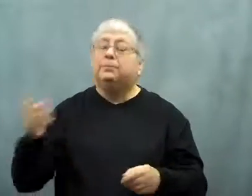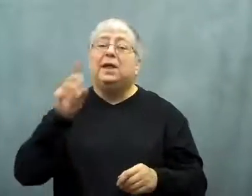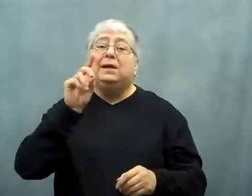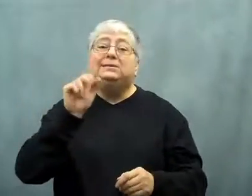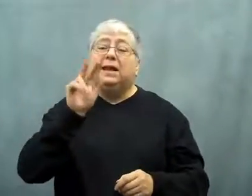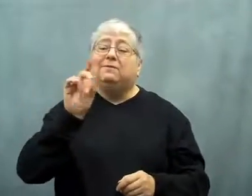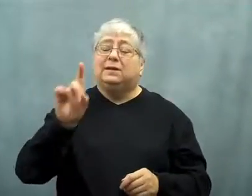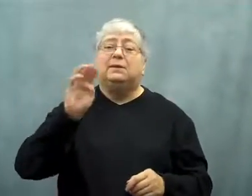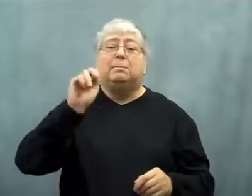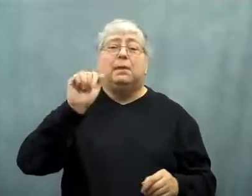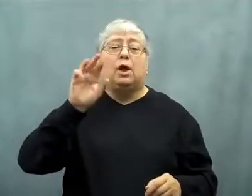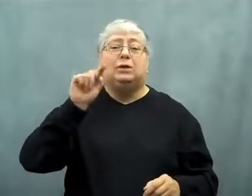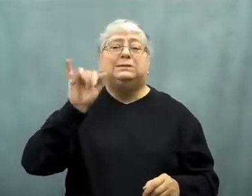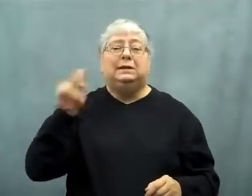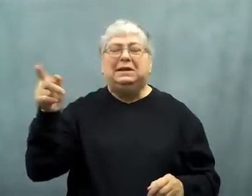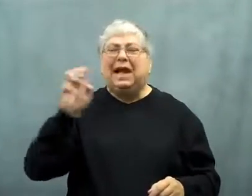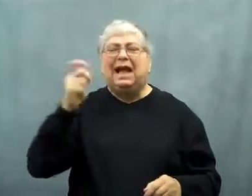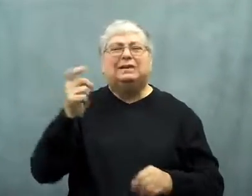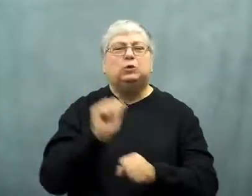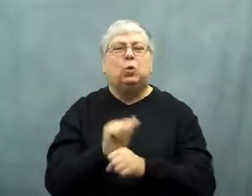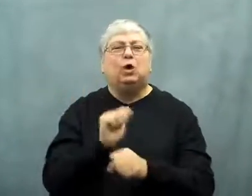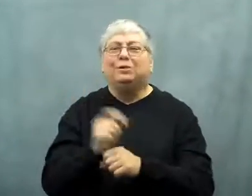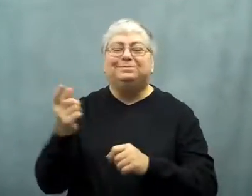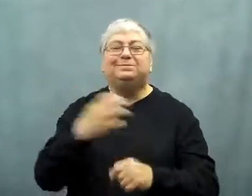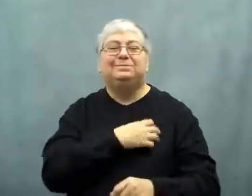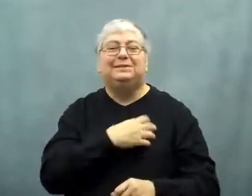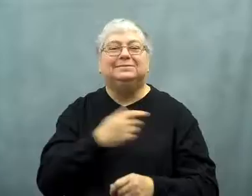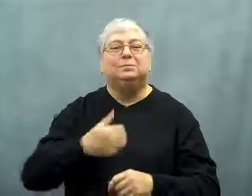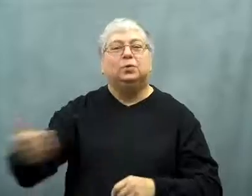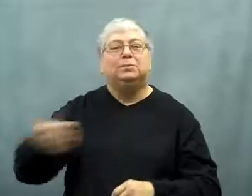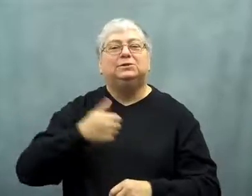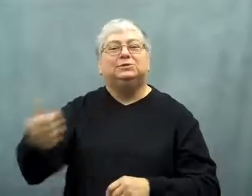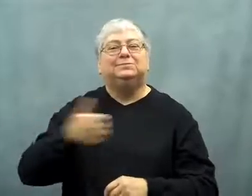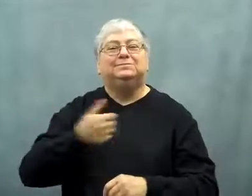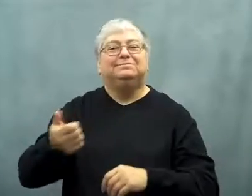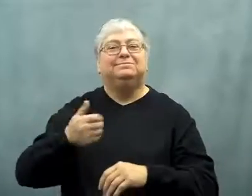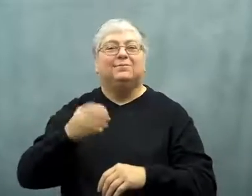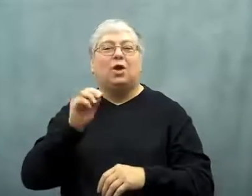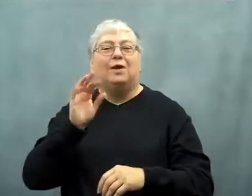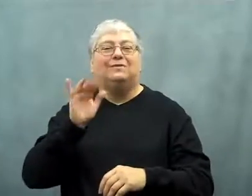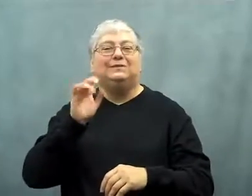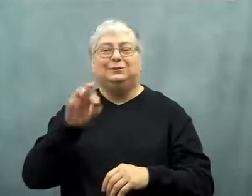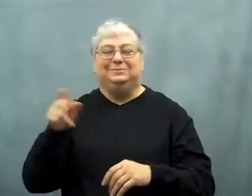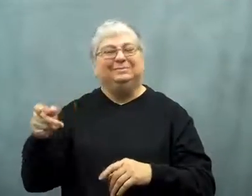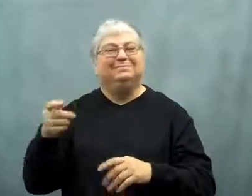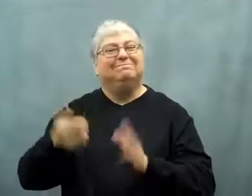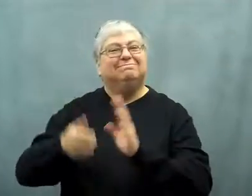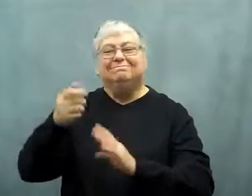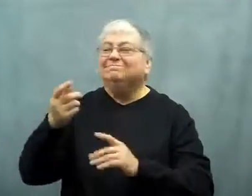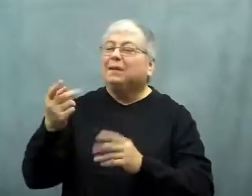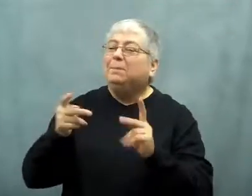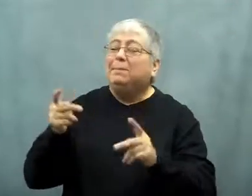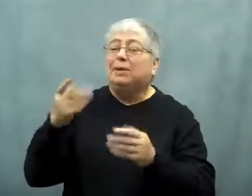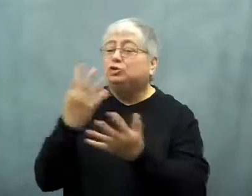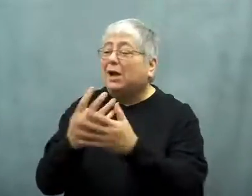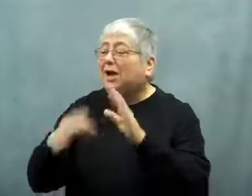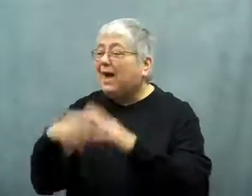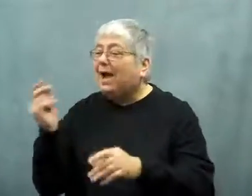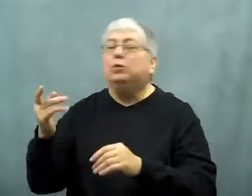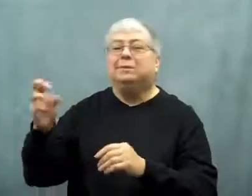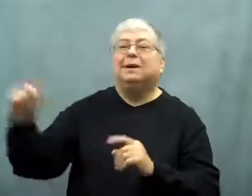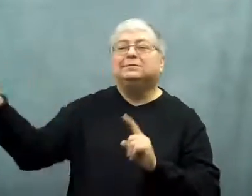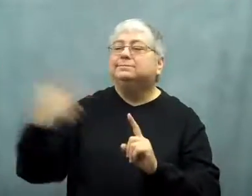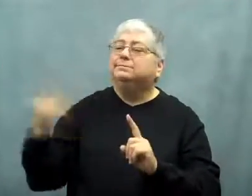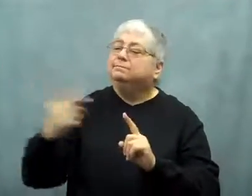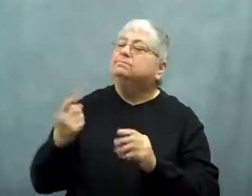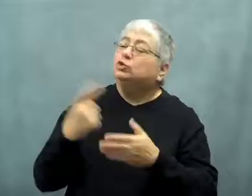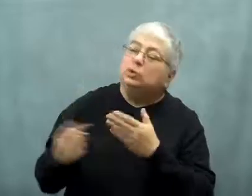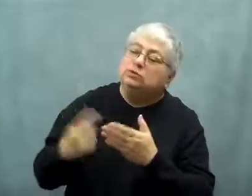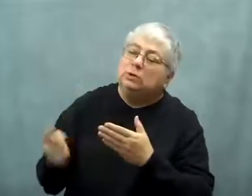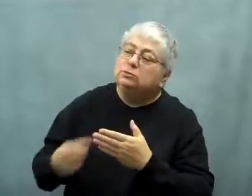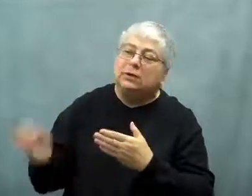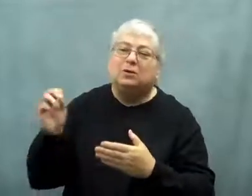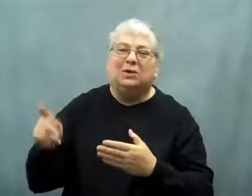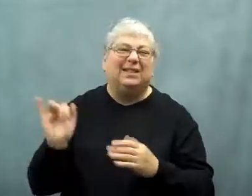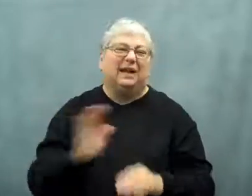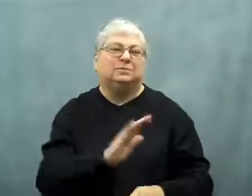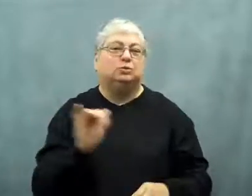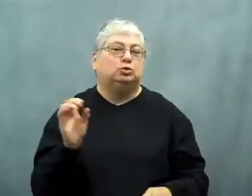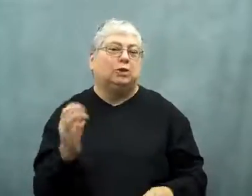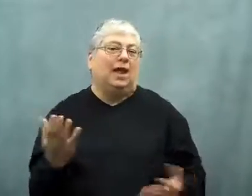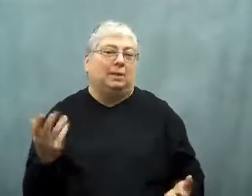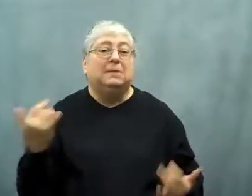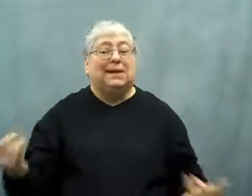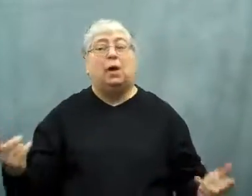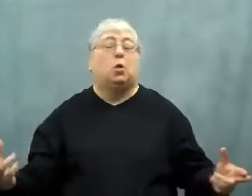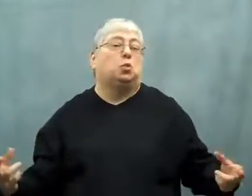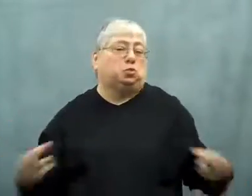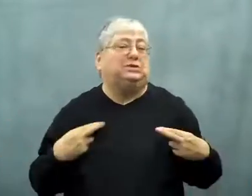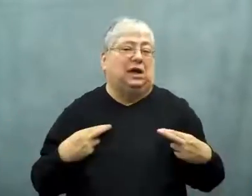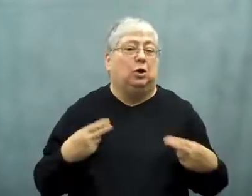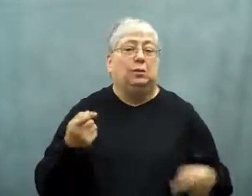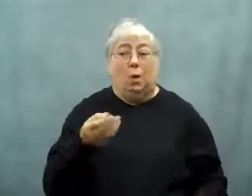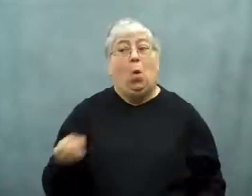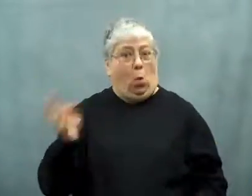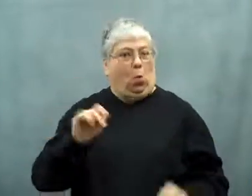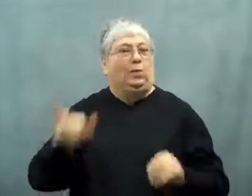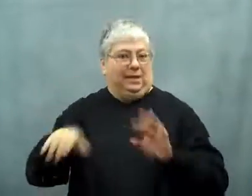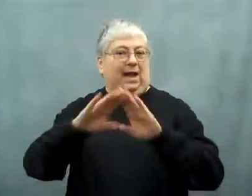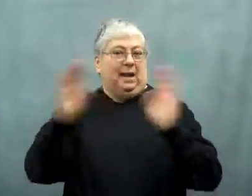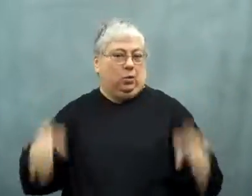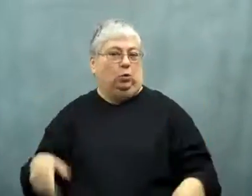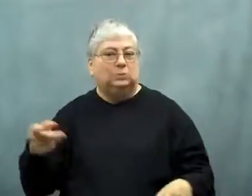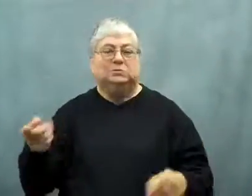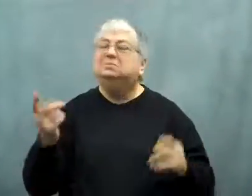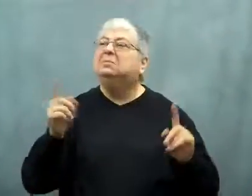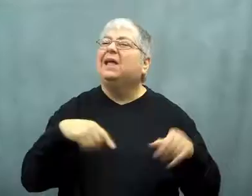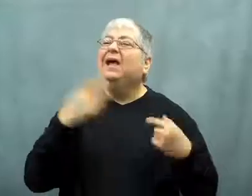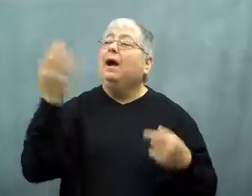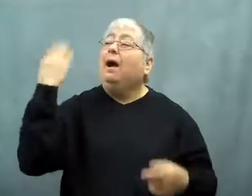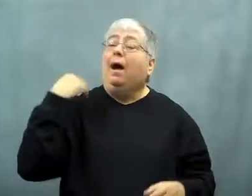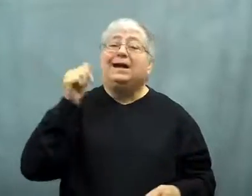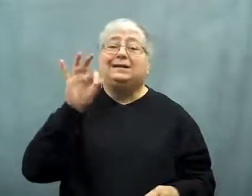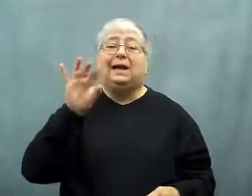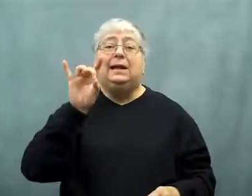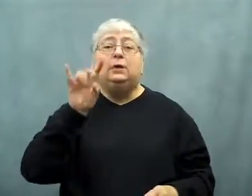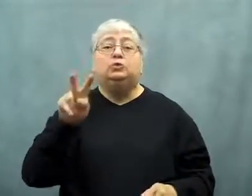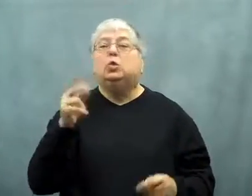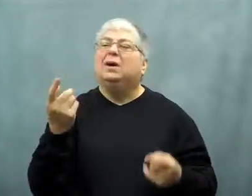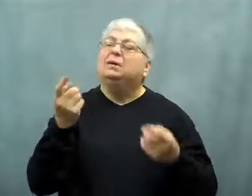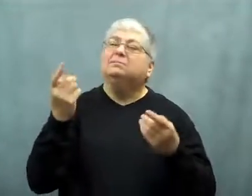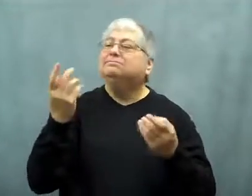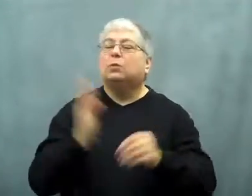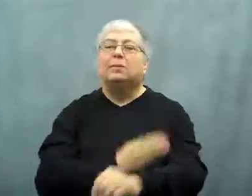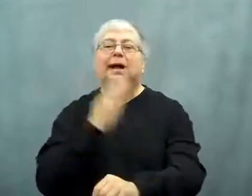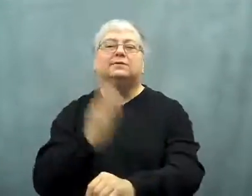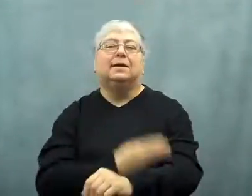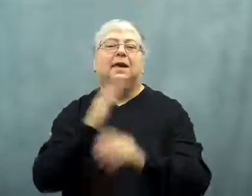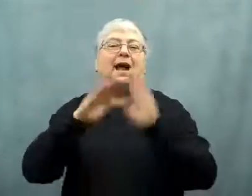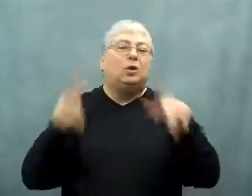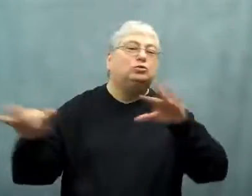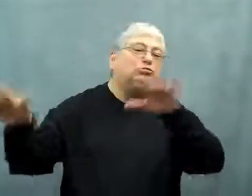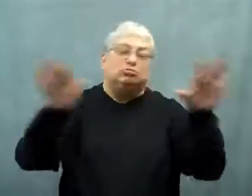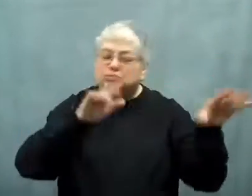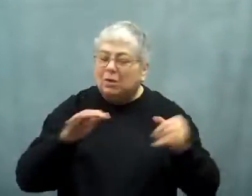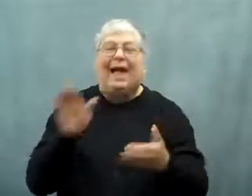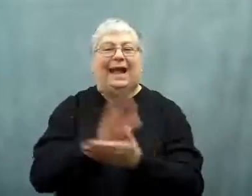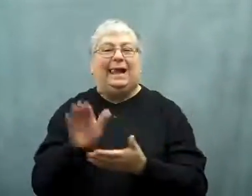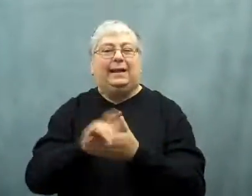A retired probation officer, David Martin, owns the house now.